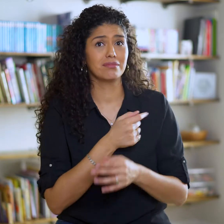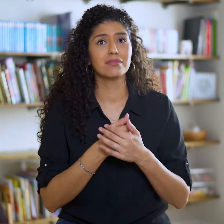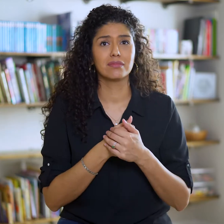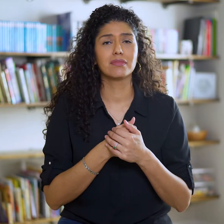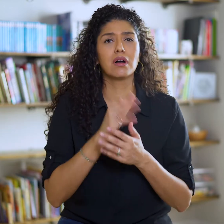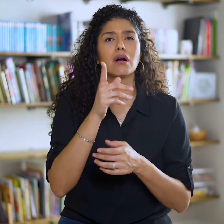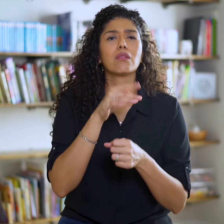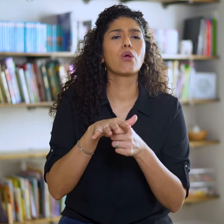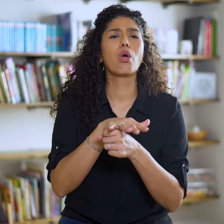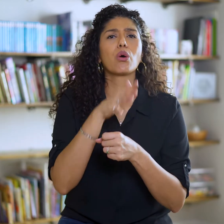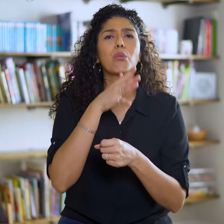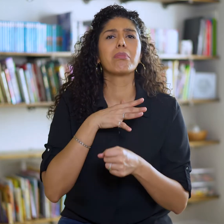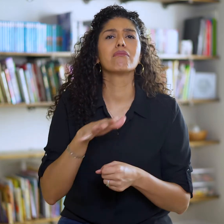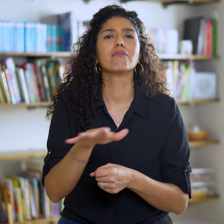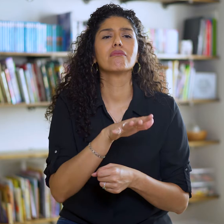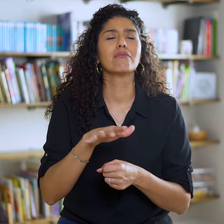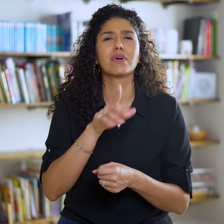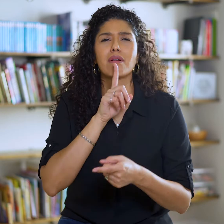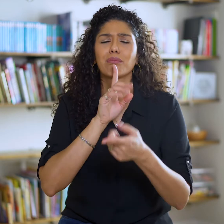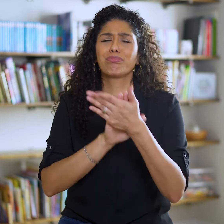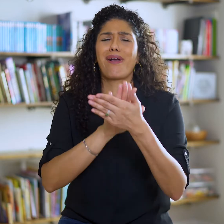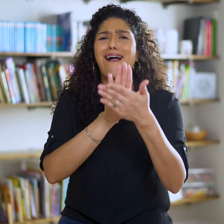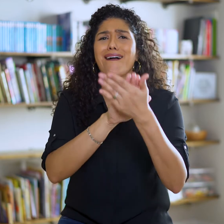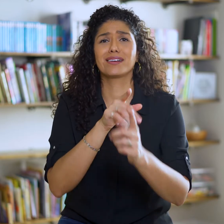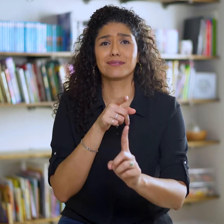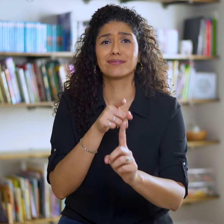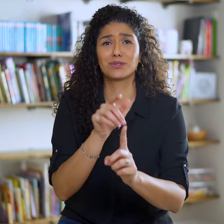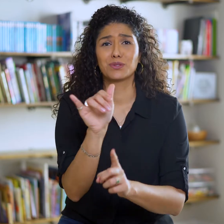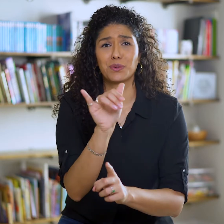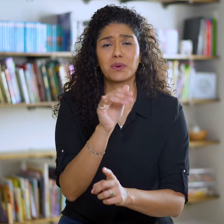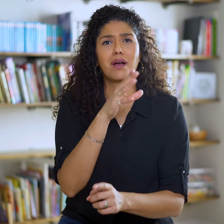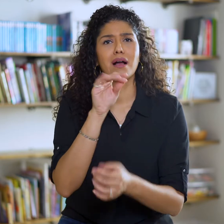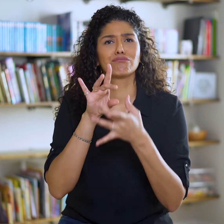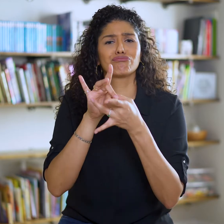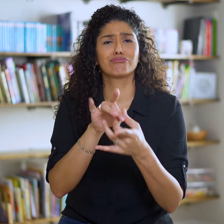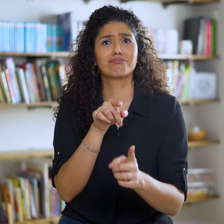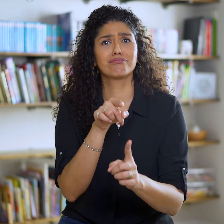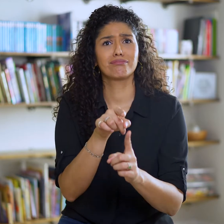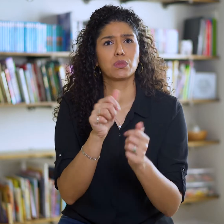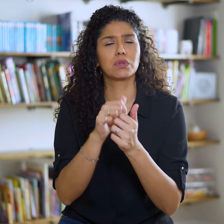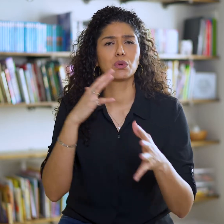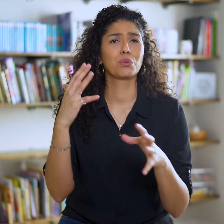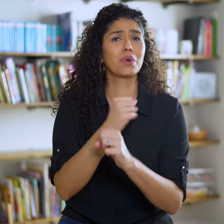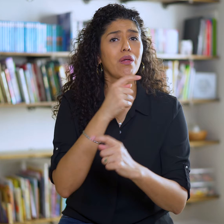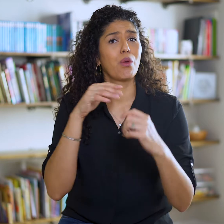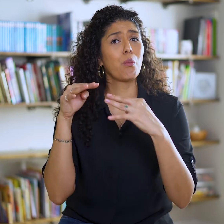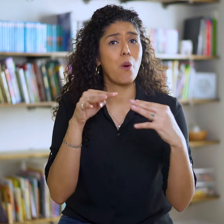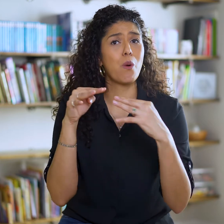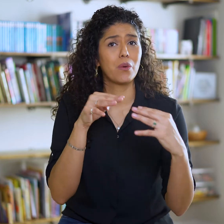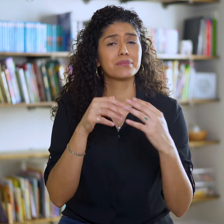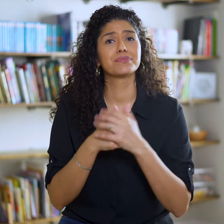The local women praise David too and credit him with winning the war.